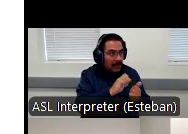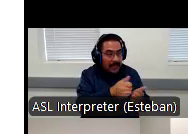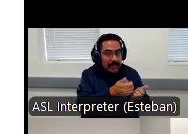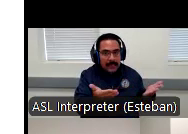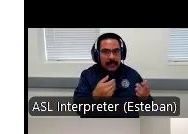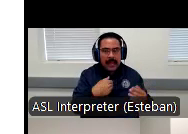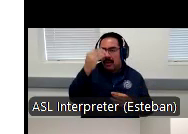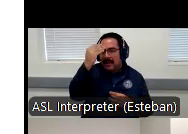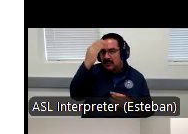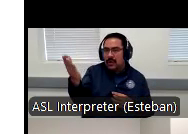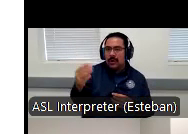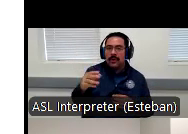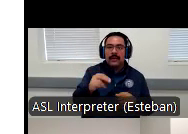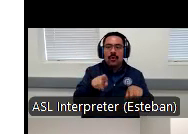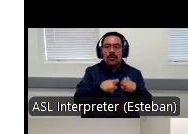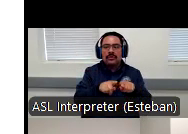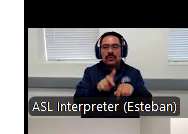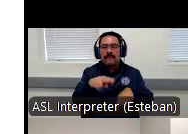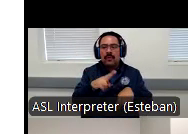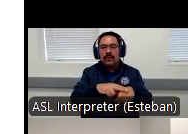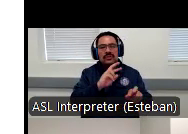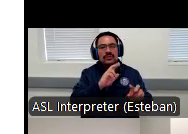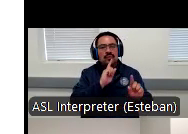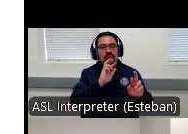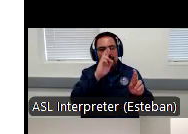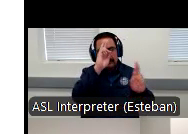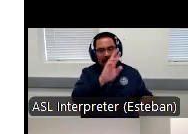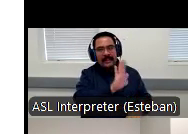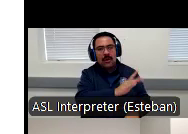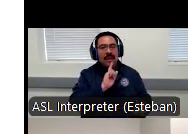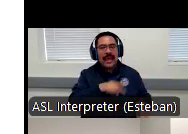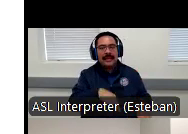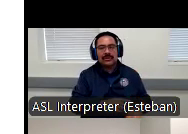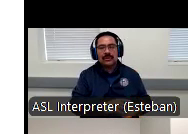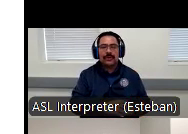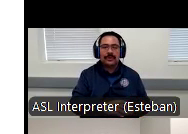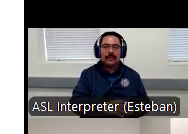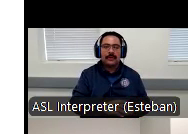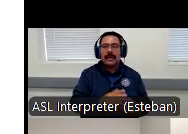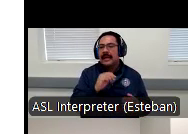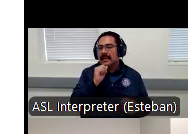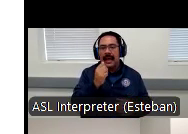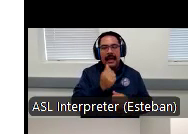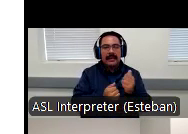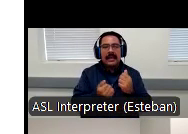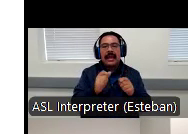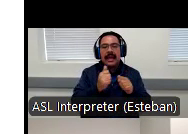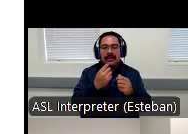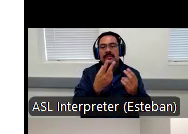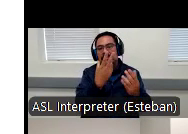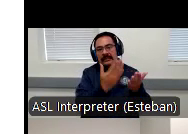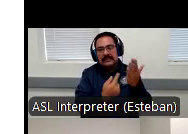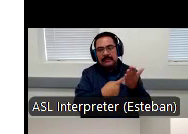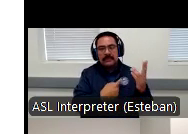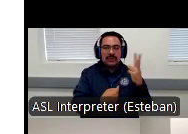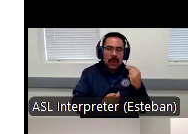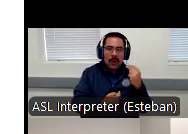but also of course respect them. Everybody has a different perspective. Some people want help,